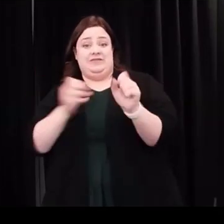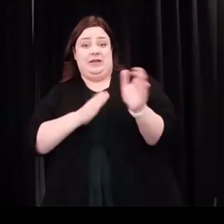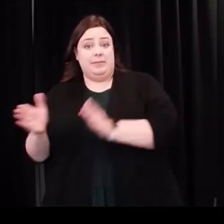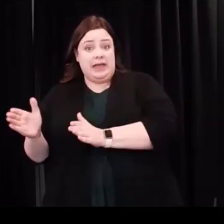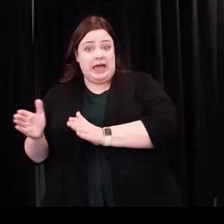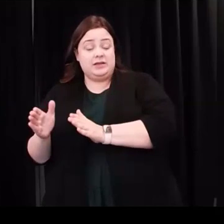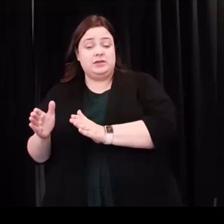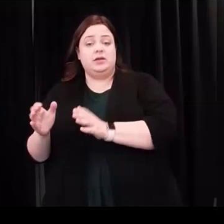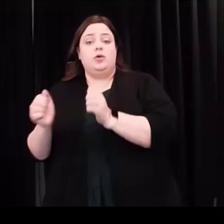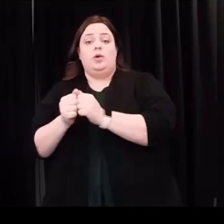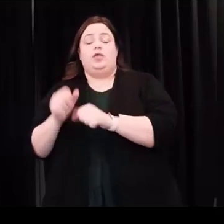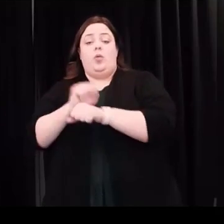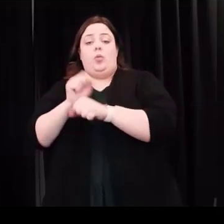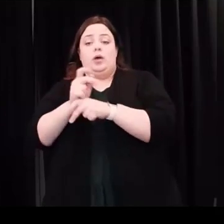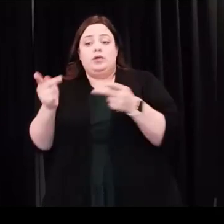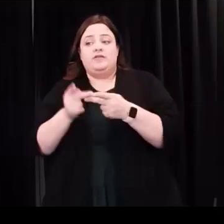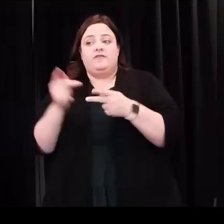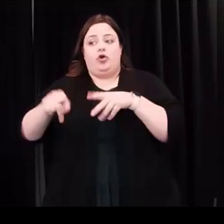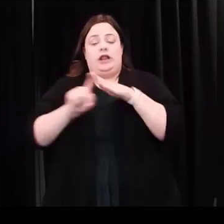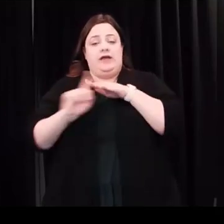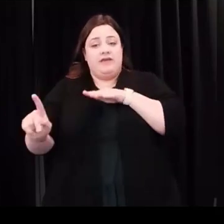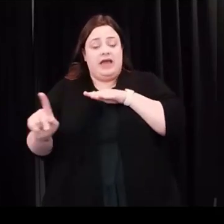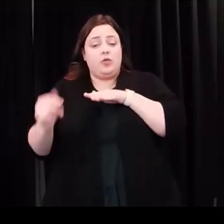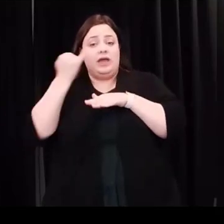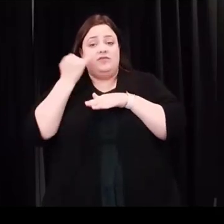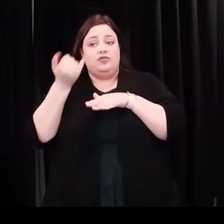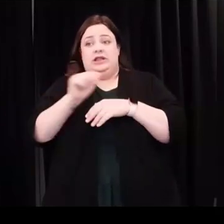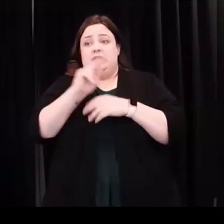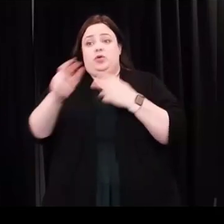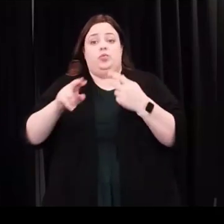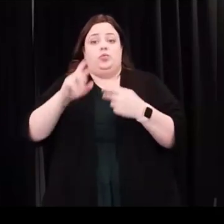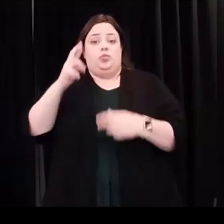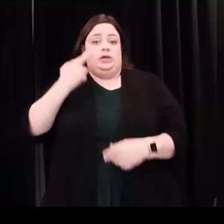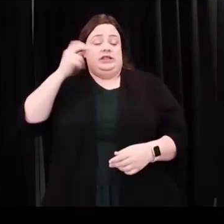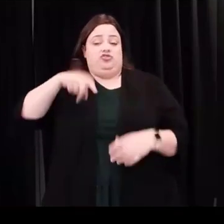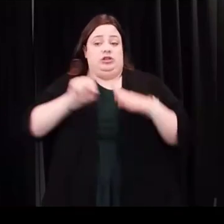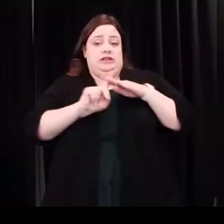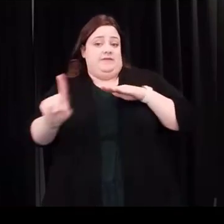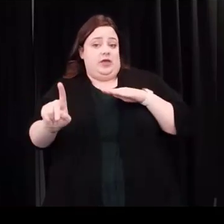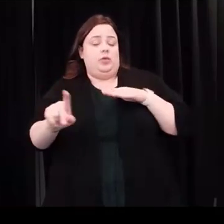workplace for her to evacuate if there were to be any reason to evacuate. That would be nice.